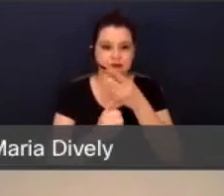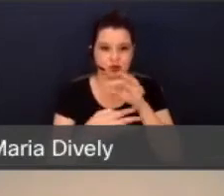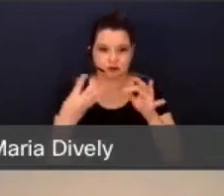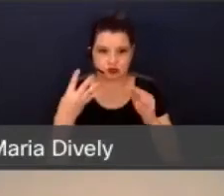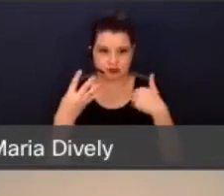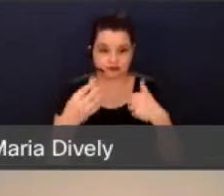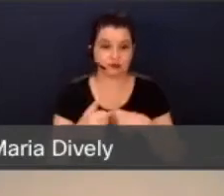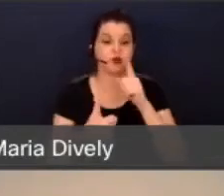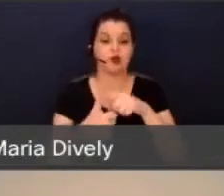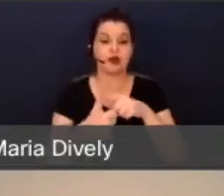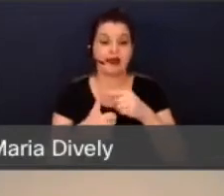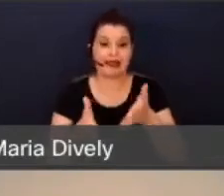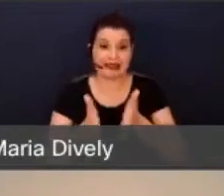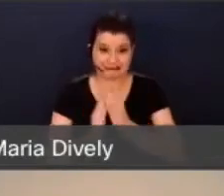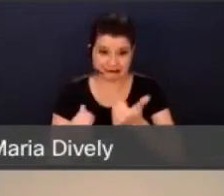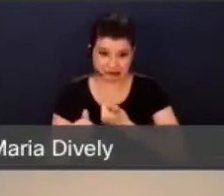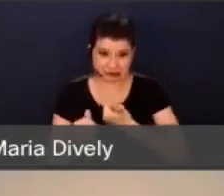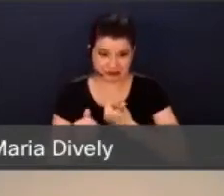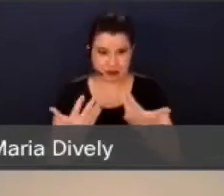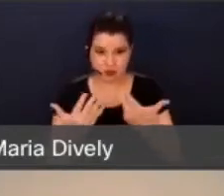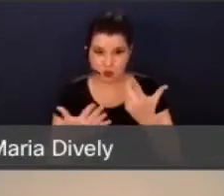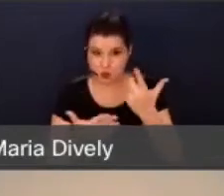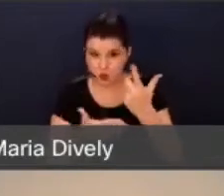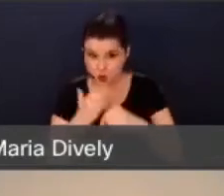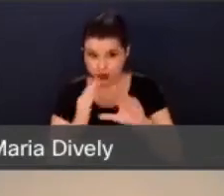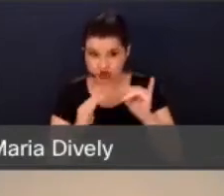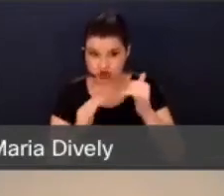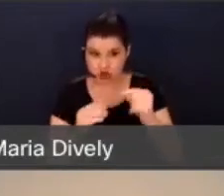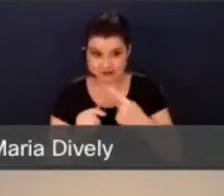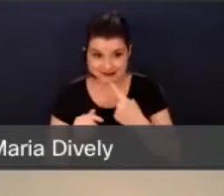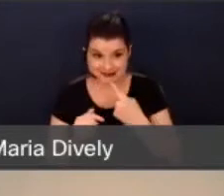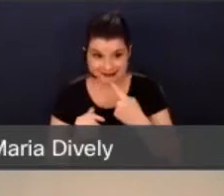One is ask yourself, what is that chart saying and